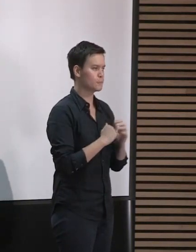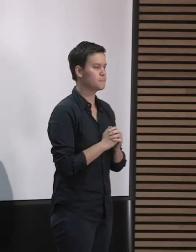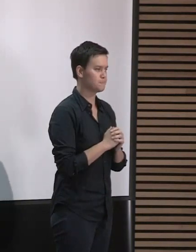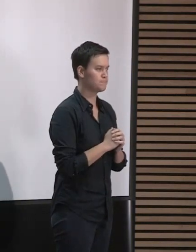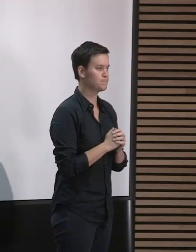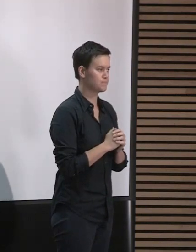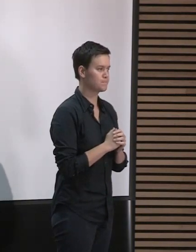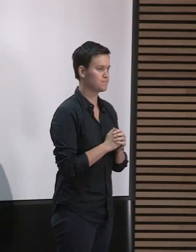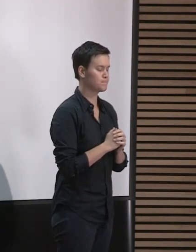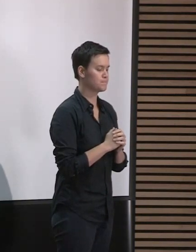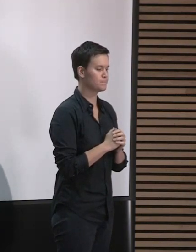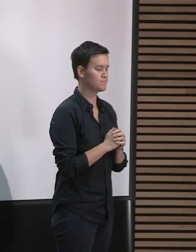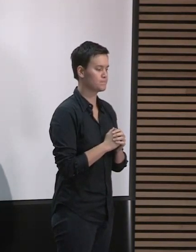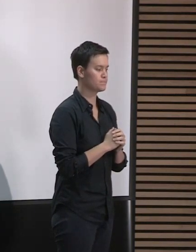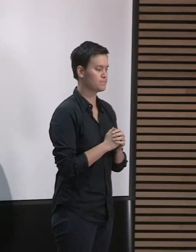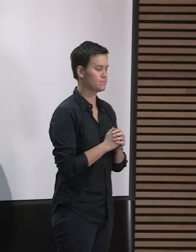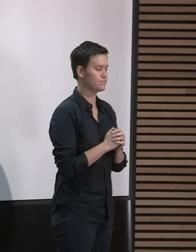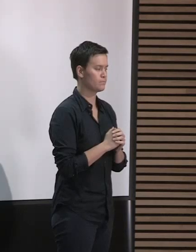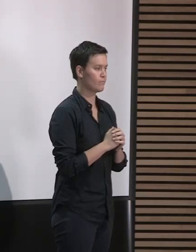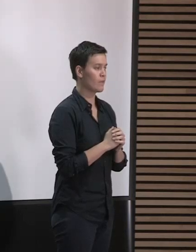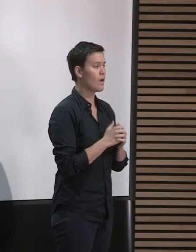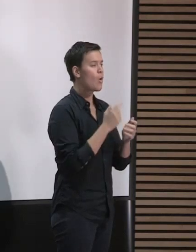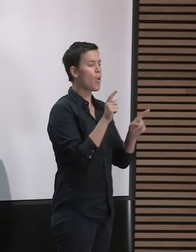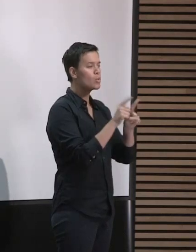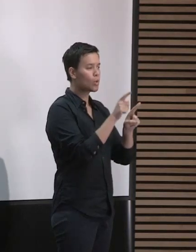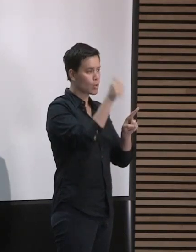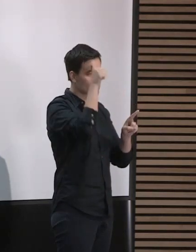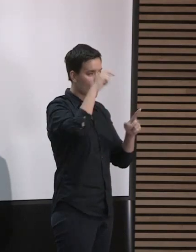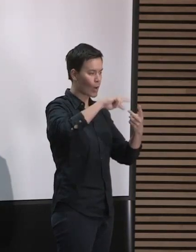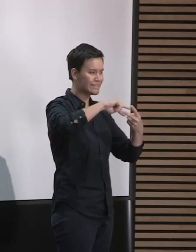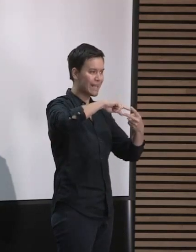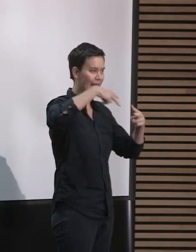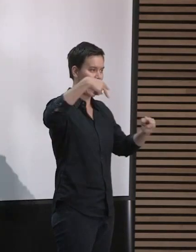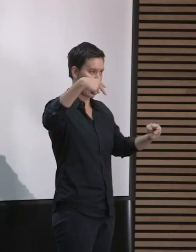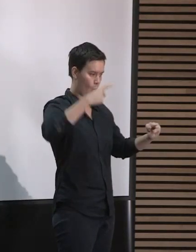isolating and are awaiting testing or have been tested. We will include in our update